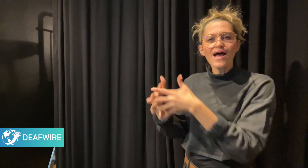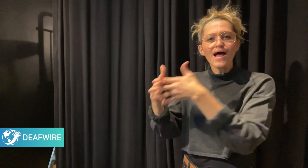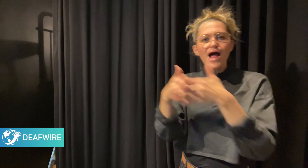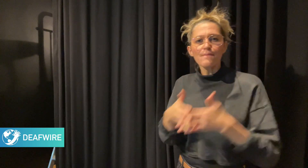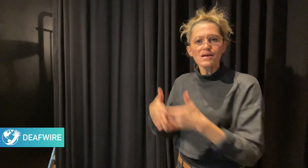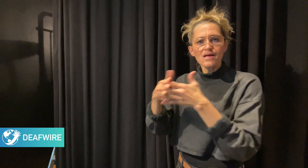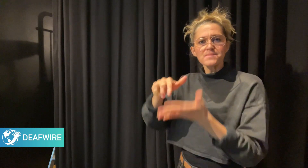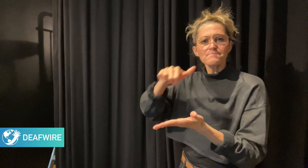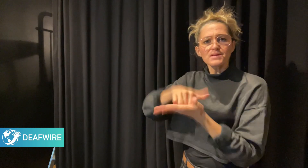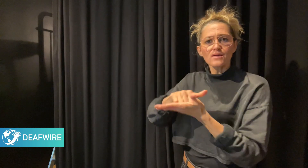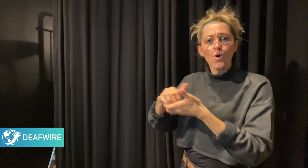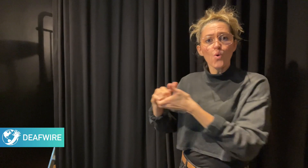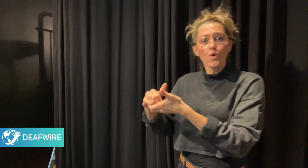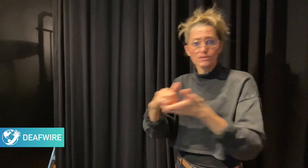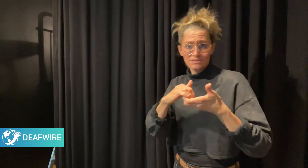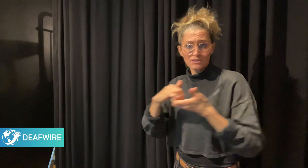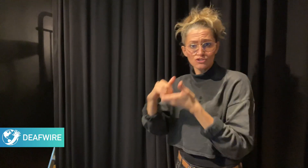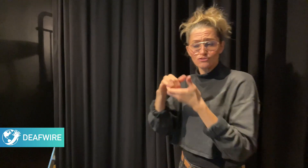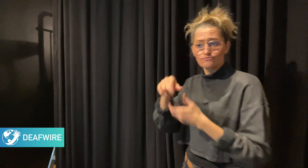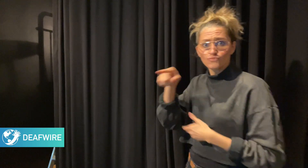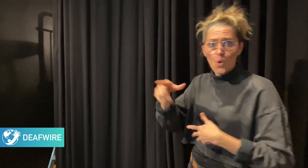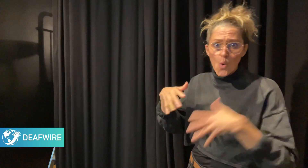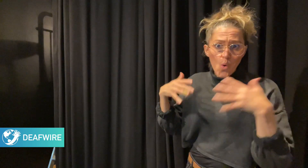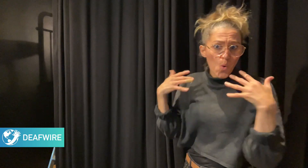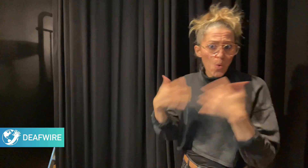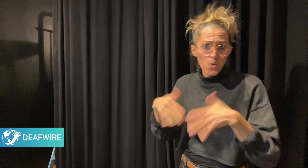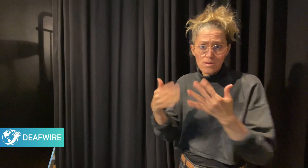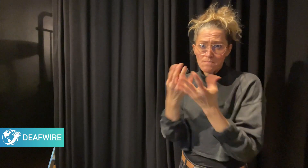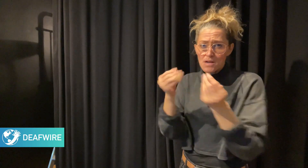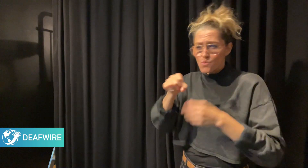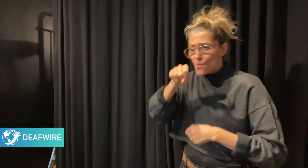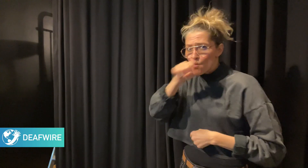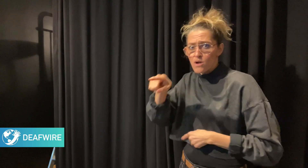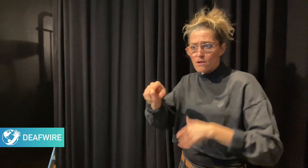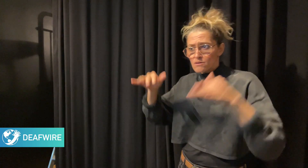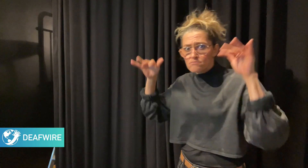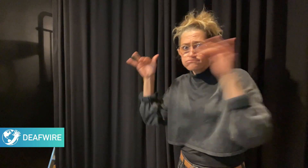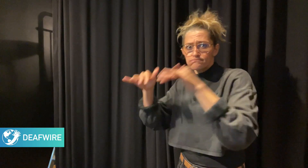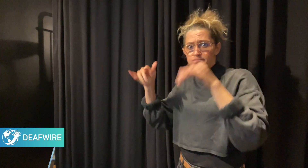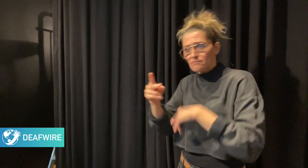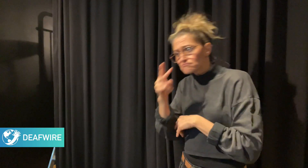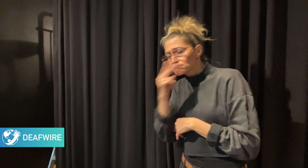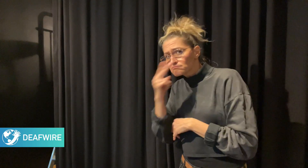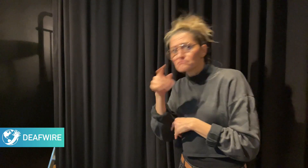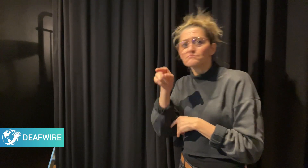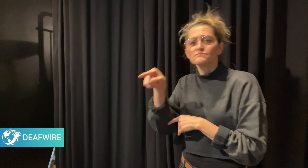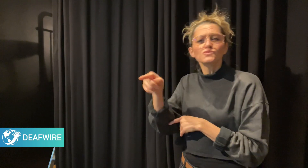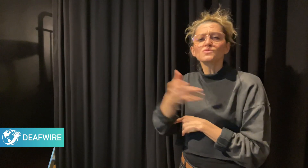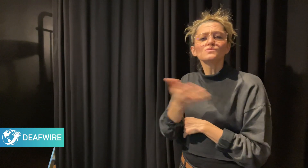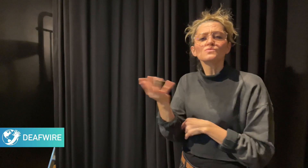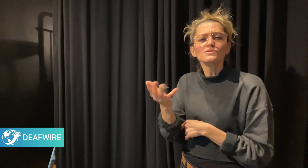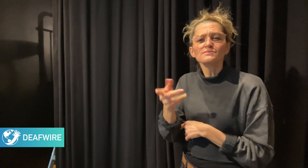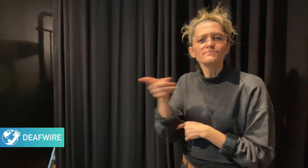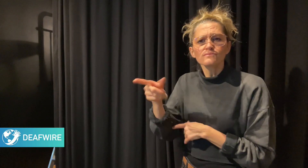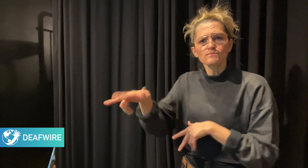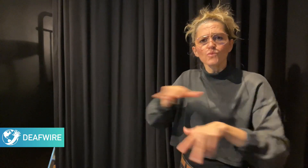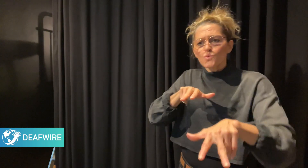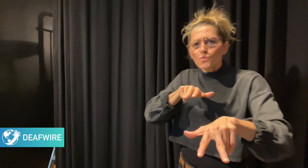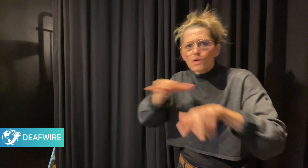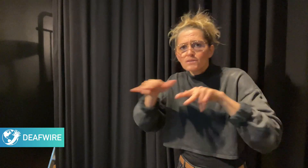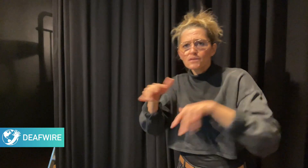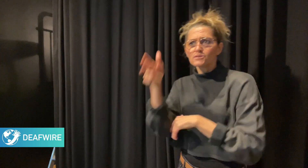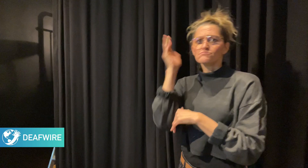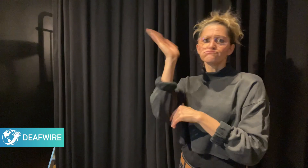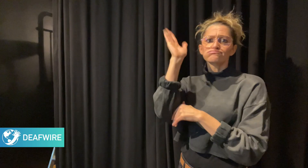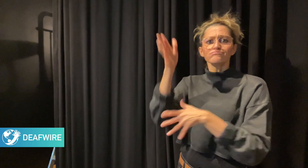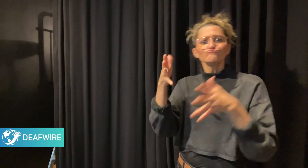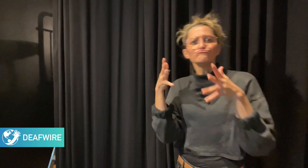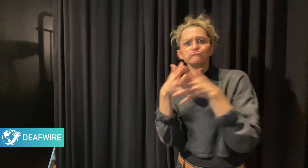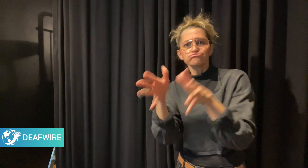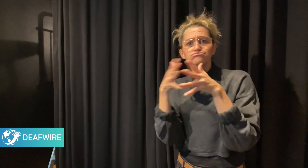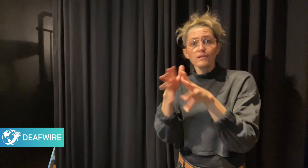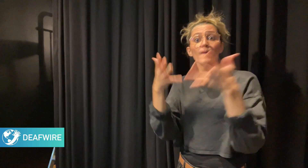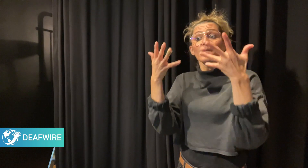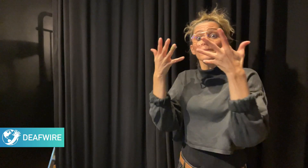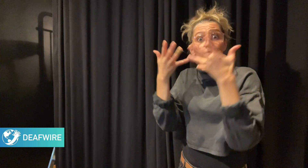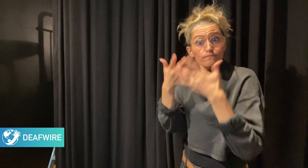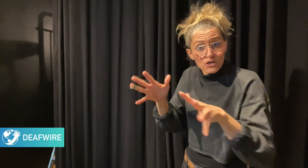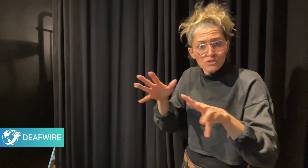on TEDx Talk, a popular American media organisation that hosts